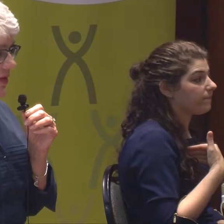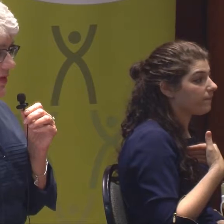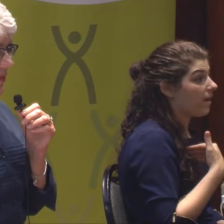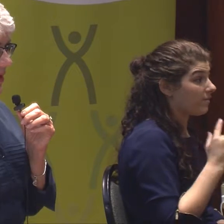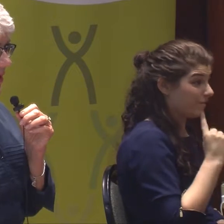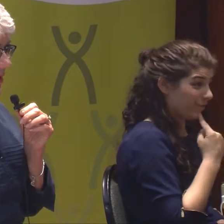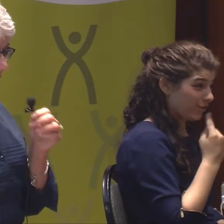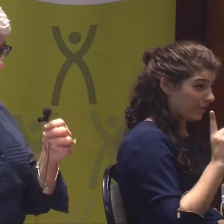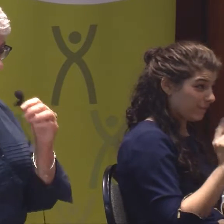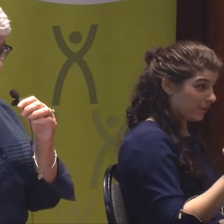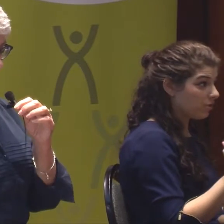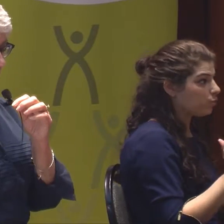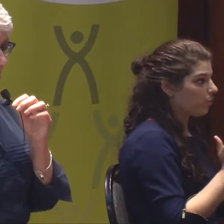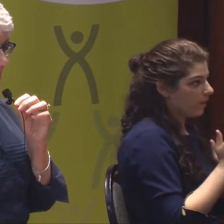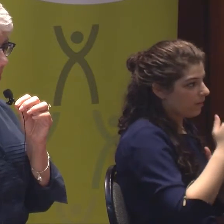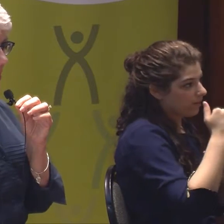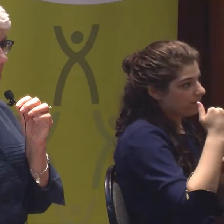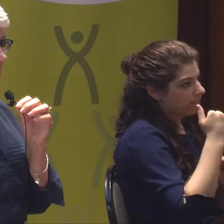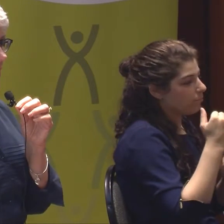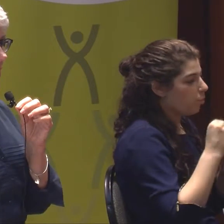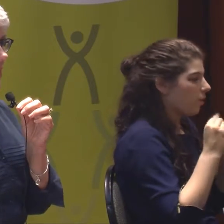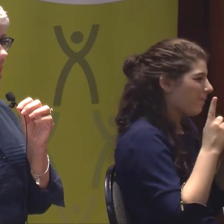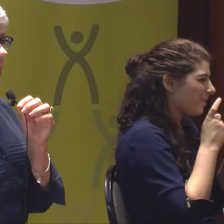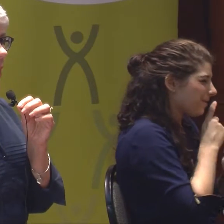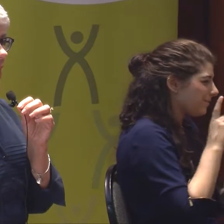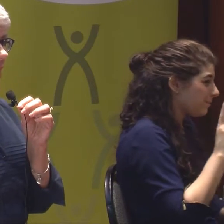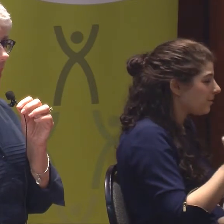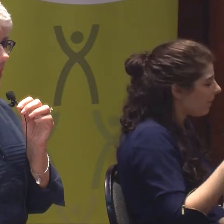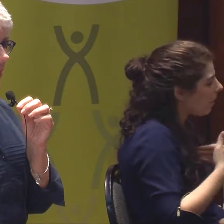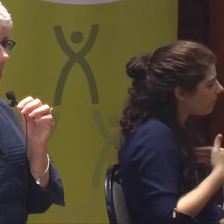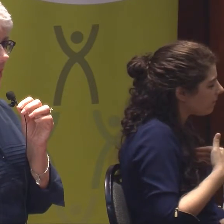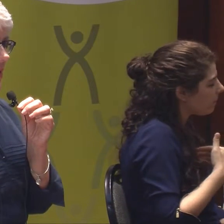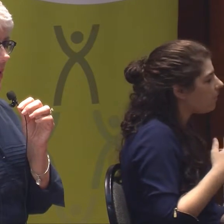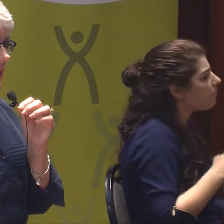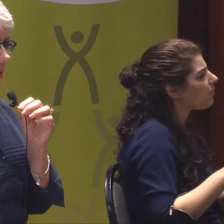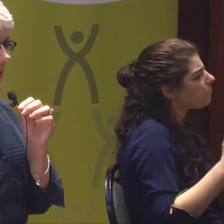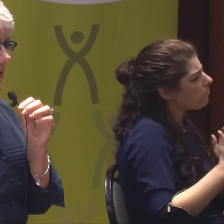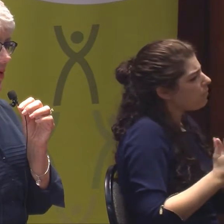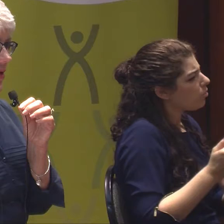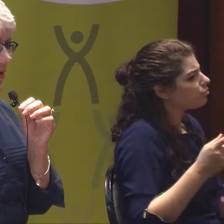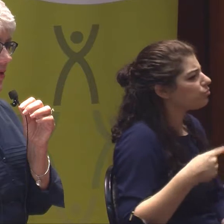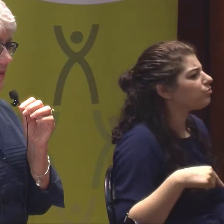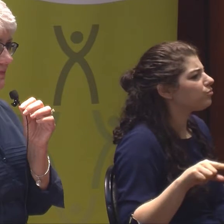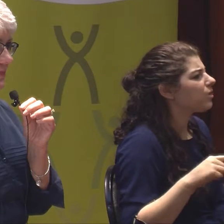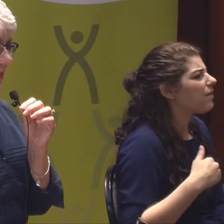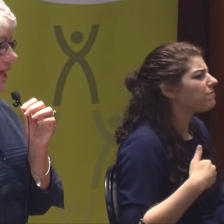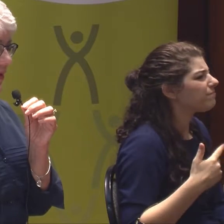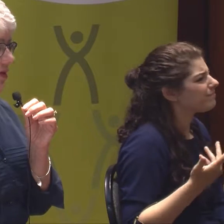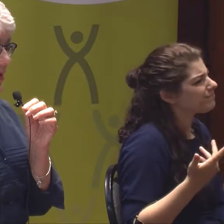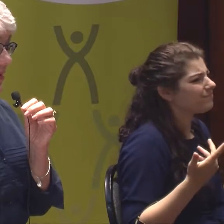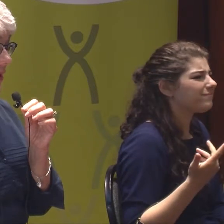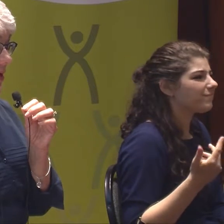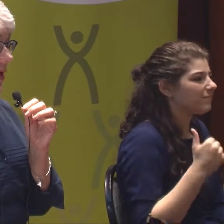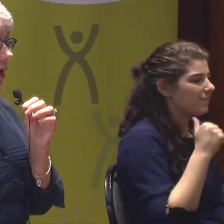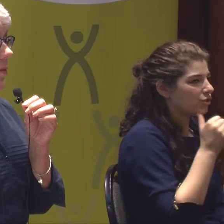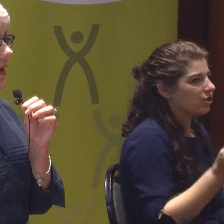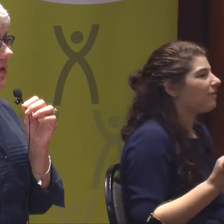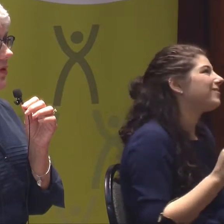disabilities and complex disabilities, but a lot of these kids are the ones with just little, not just little, but you